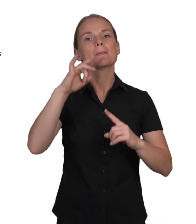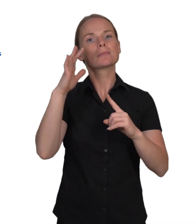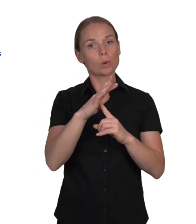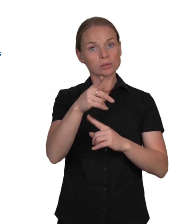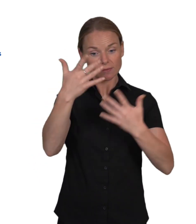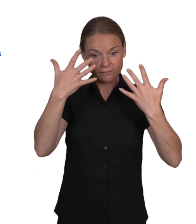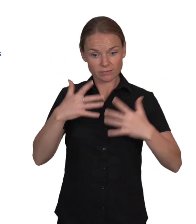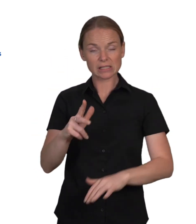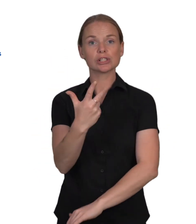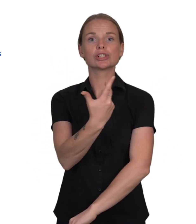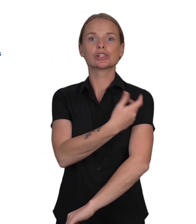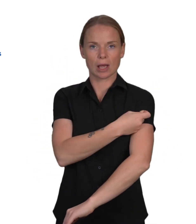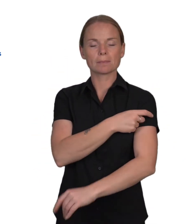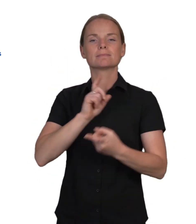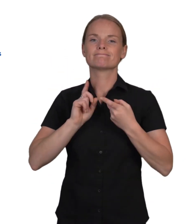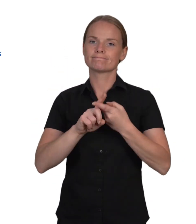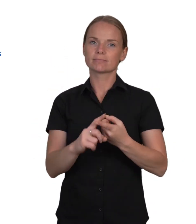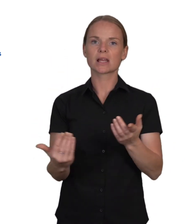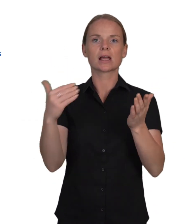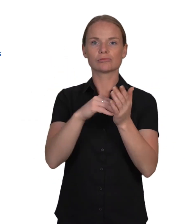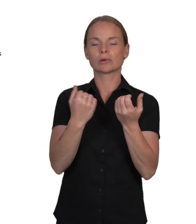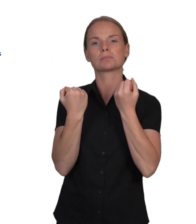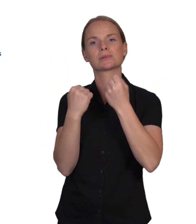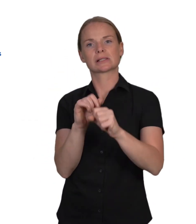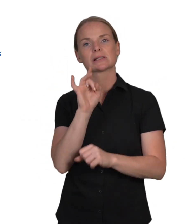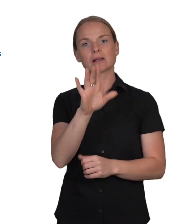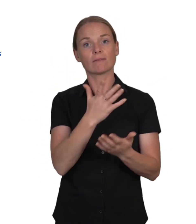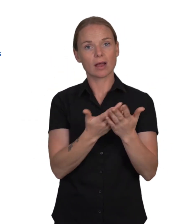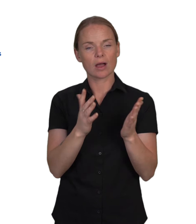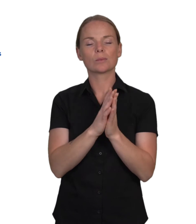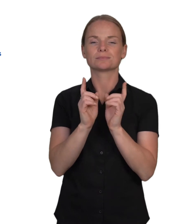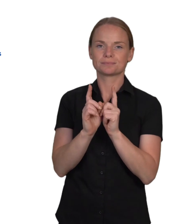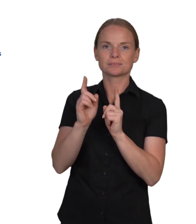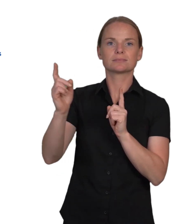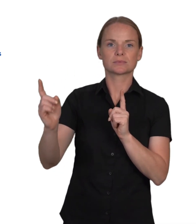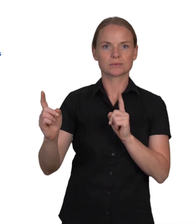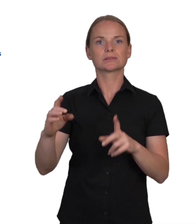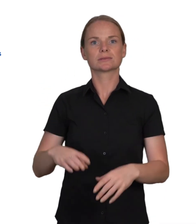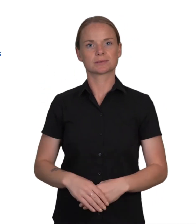It is important to continue other preventative measures such as physical distancing after vaccination.